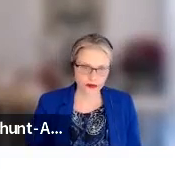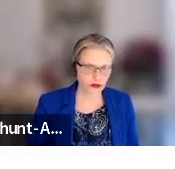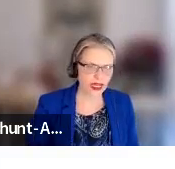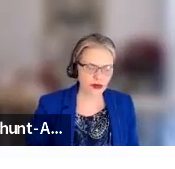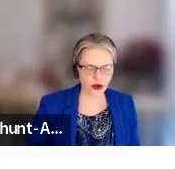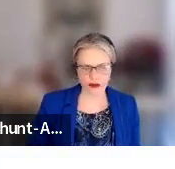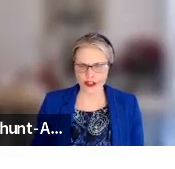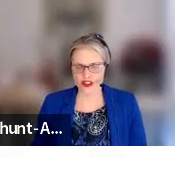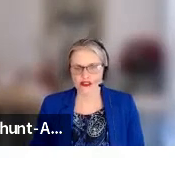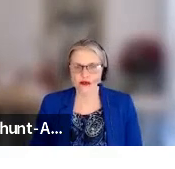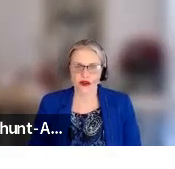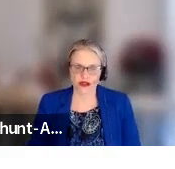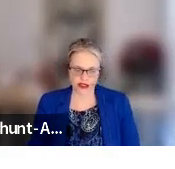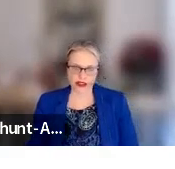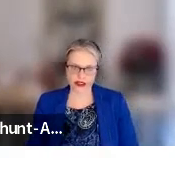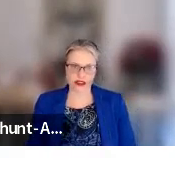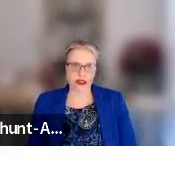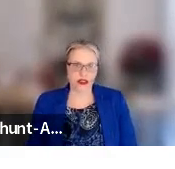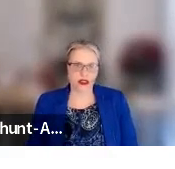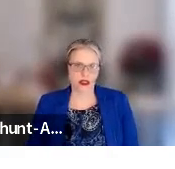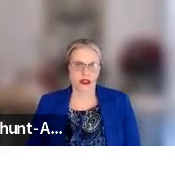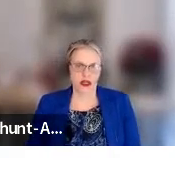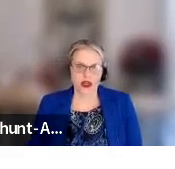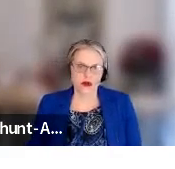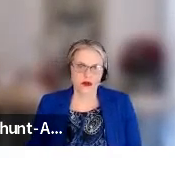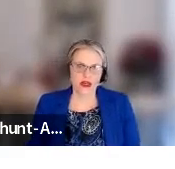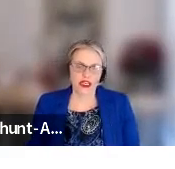Again, more information is available at the CDC.